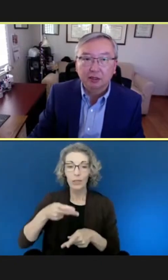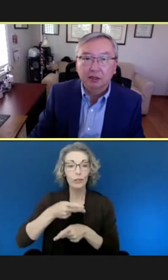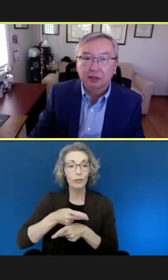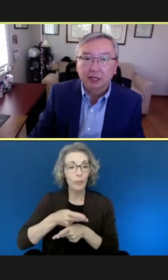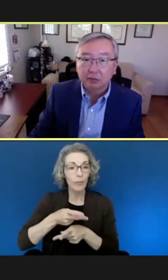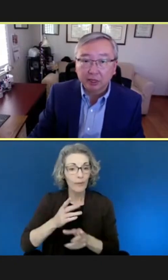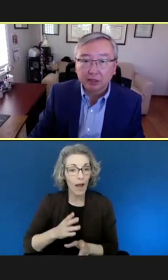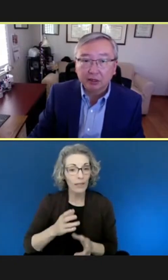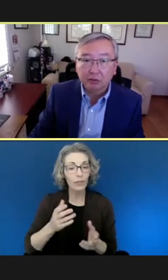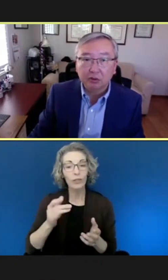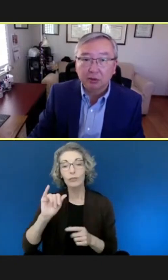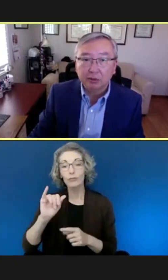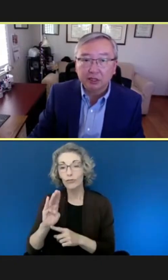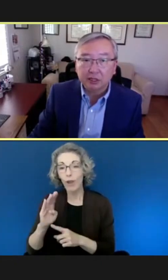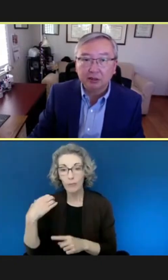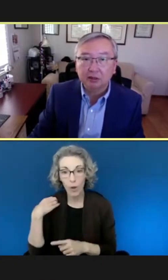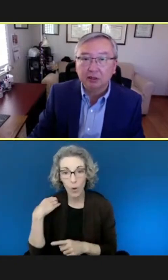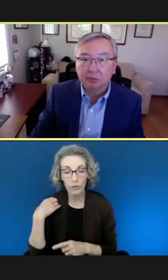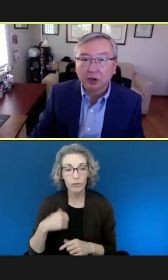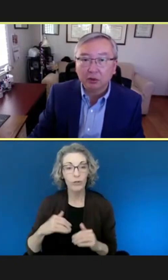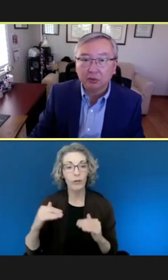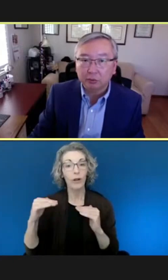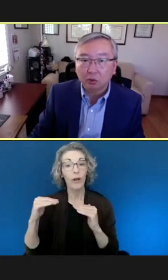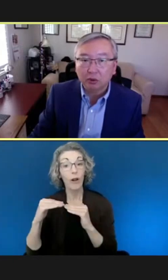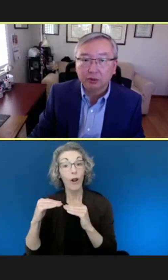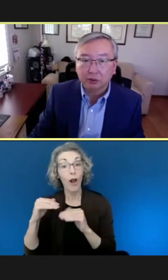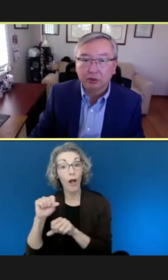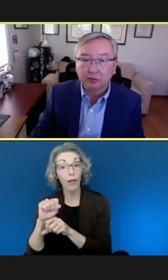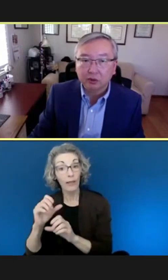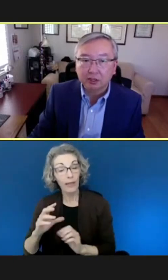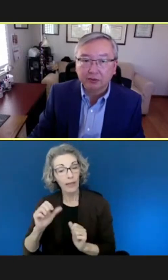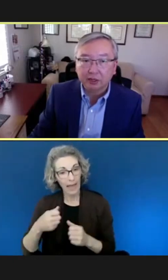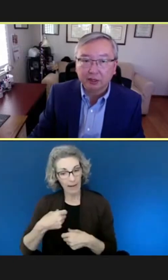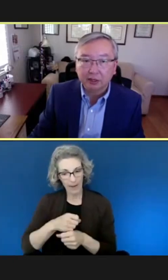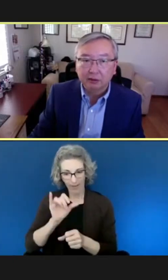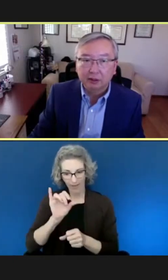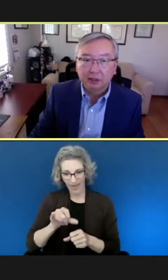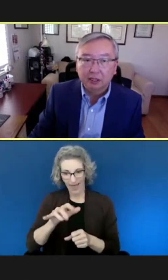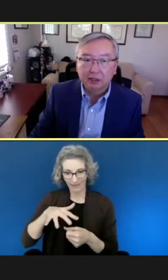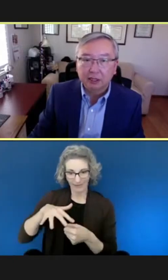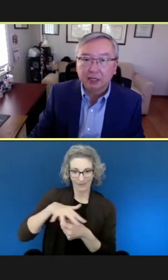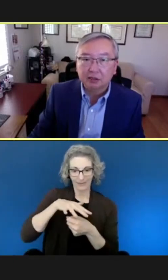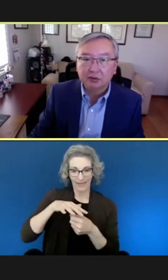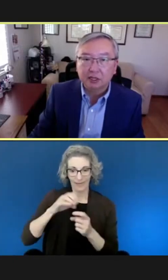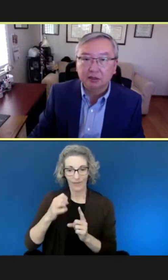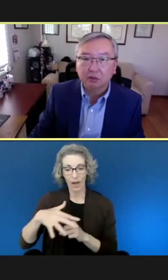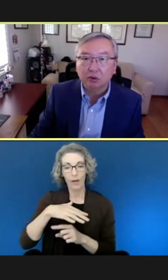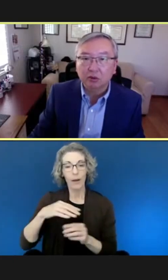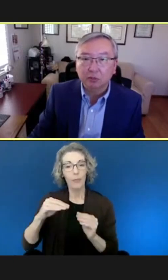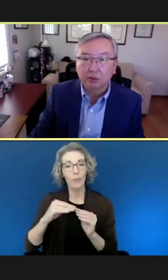can make the immediate environment more neurodiversity friendly. And the executives and